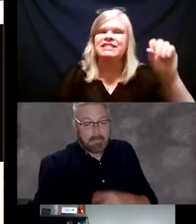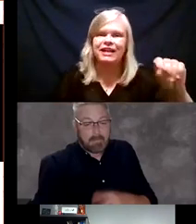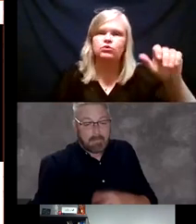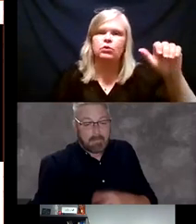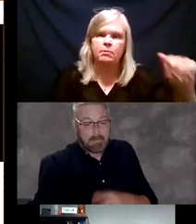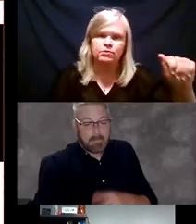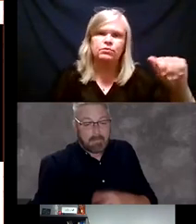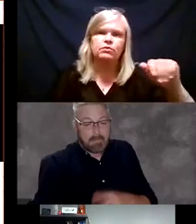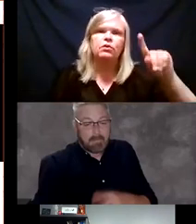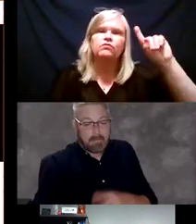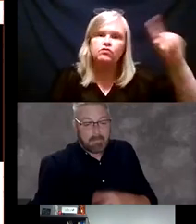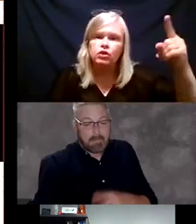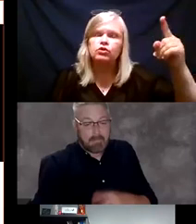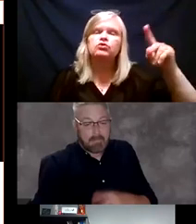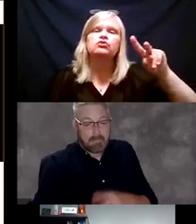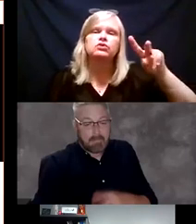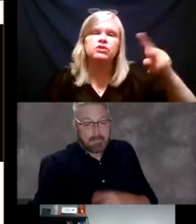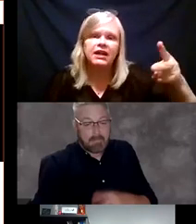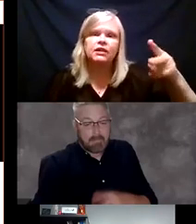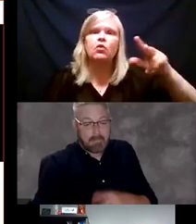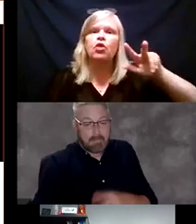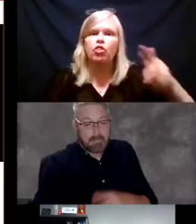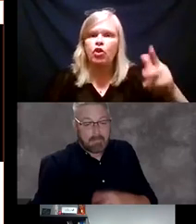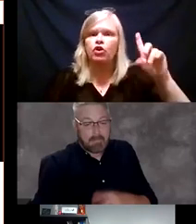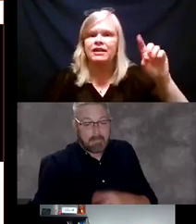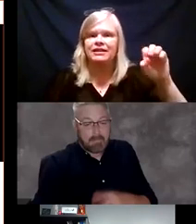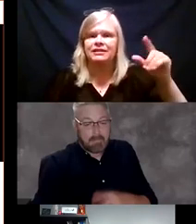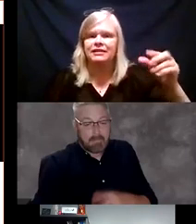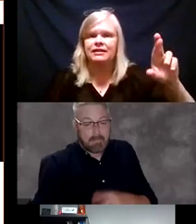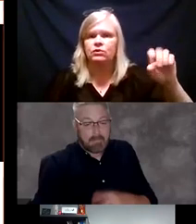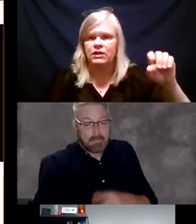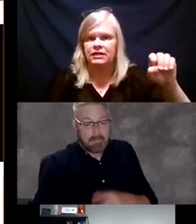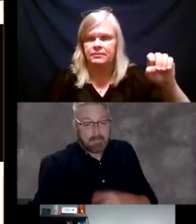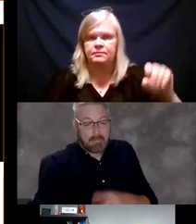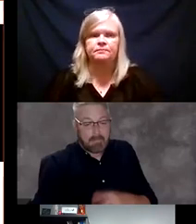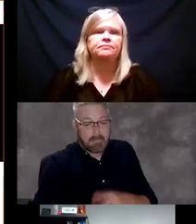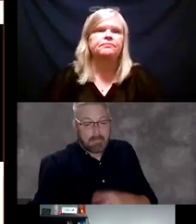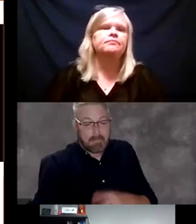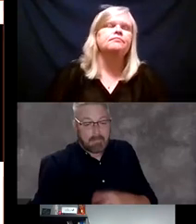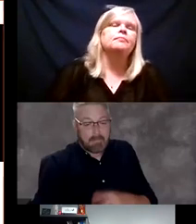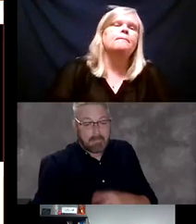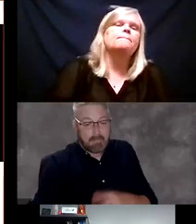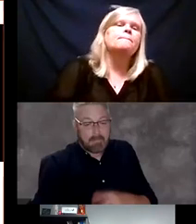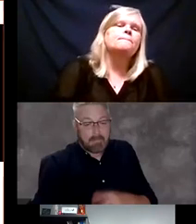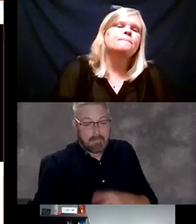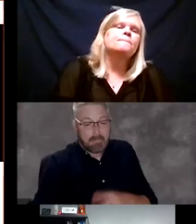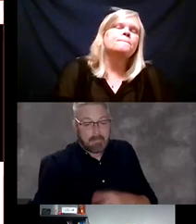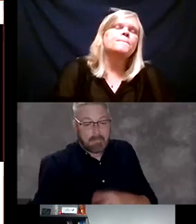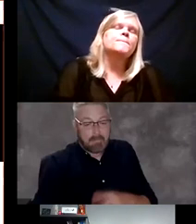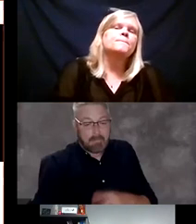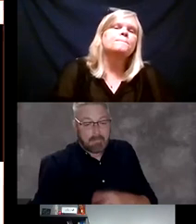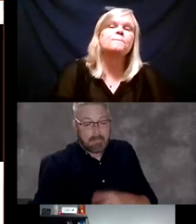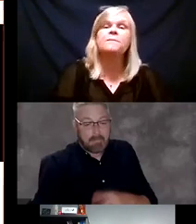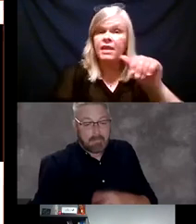SECOND, OR THIRD DEGREE. ANOTHER CRIME, SEXUAL